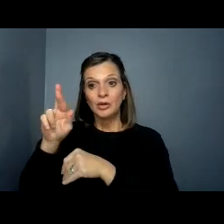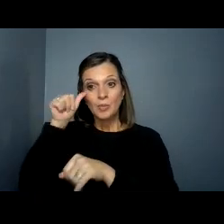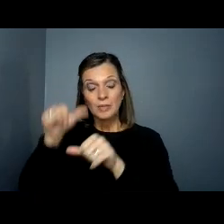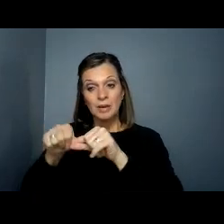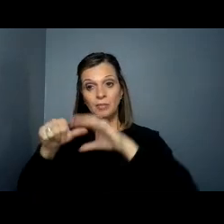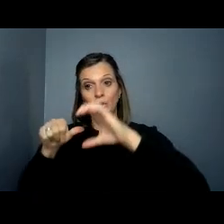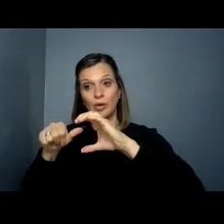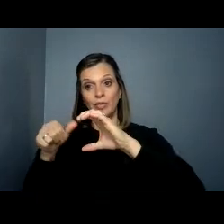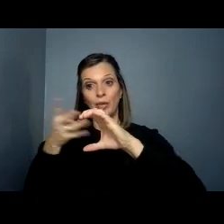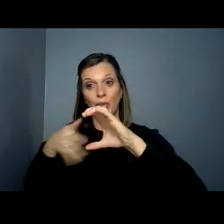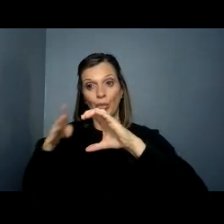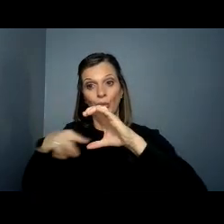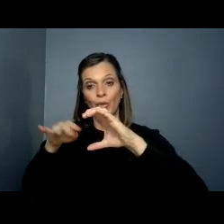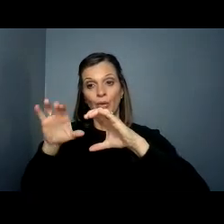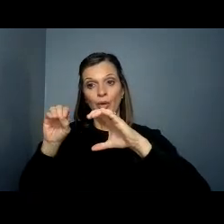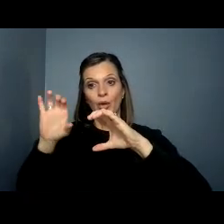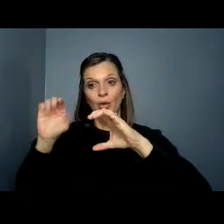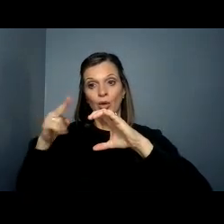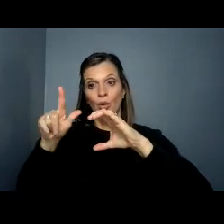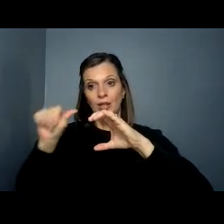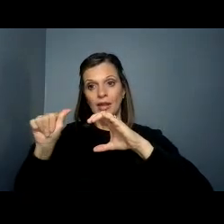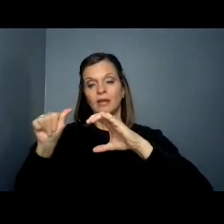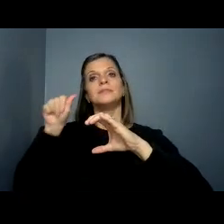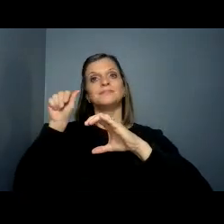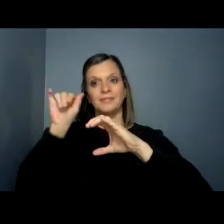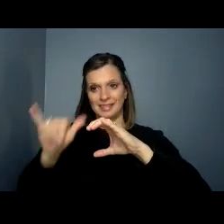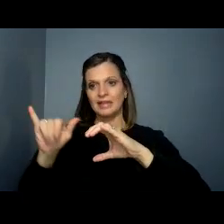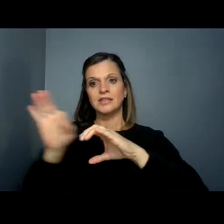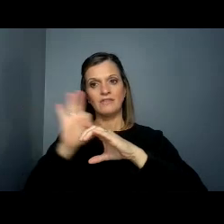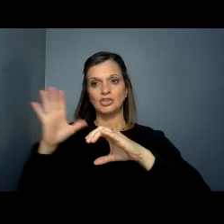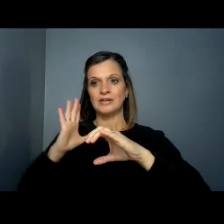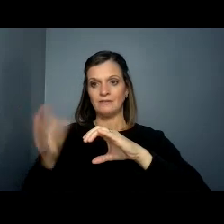So we've got what we call a conductive loss. I'm gonna get that over to the ear, nose and throat.